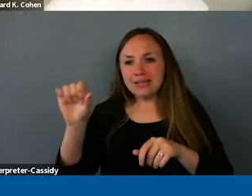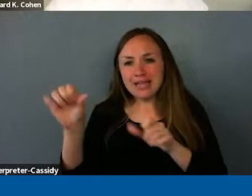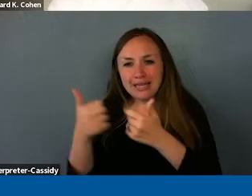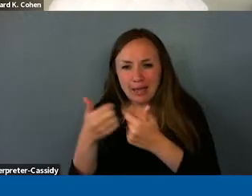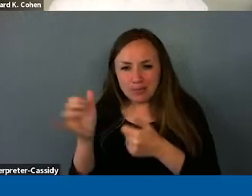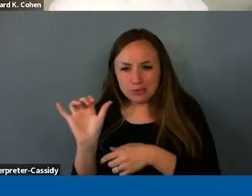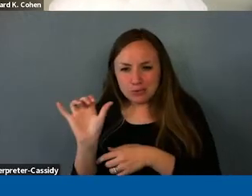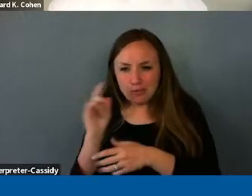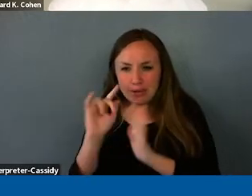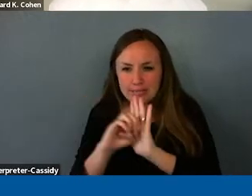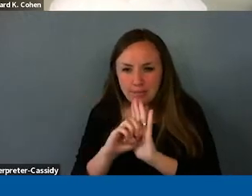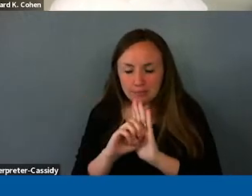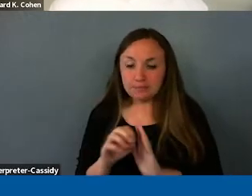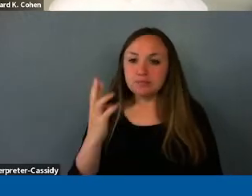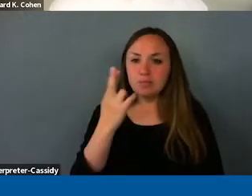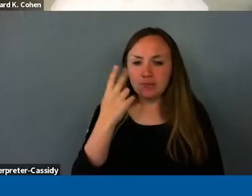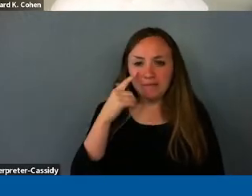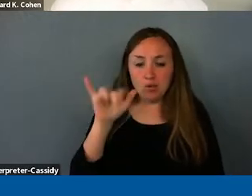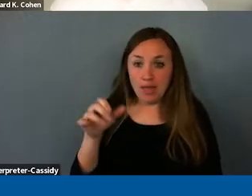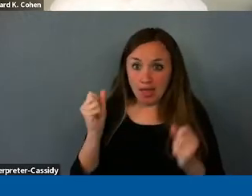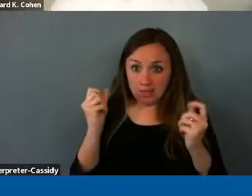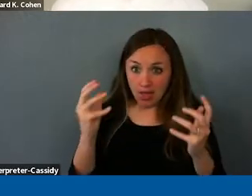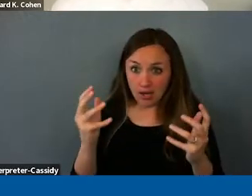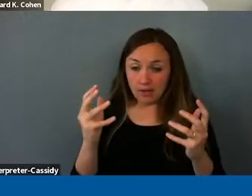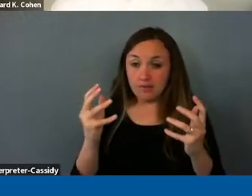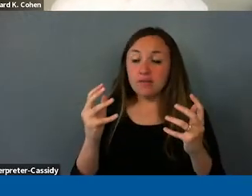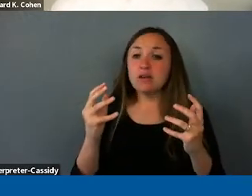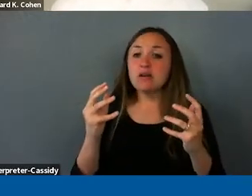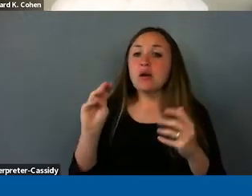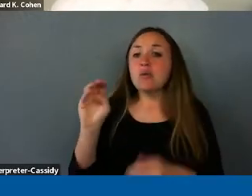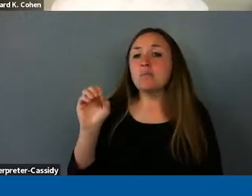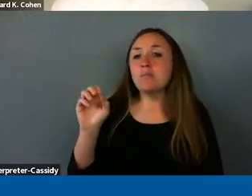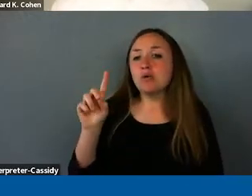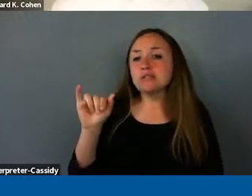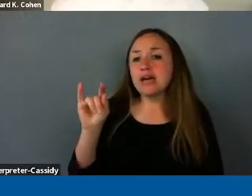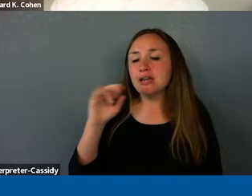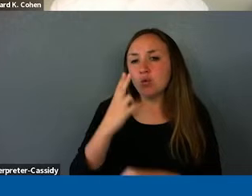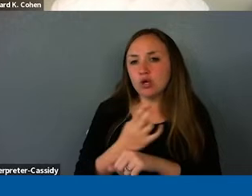The reason for that is because a lot of additional input modalities actually use keyboard APIs under the hood.